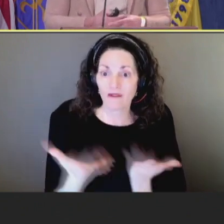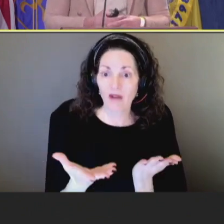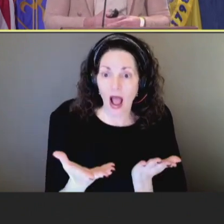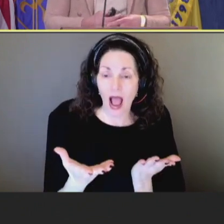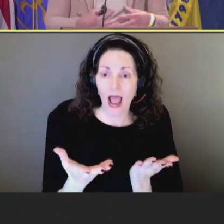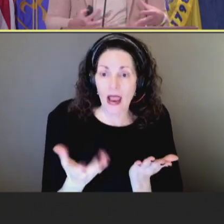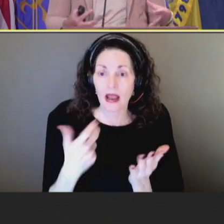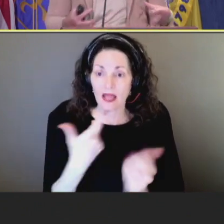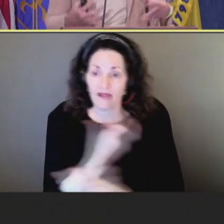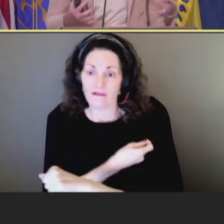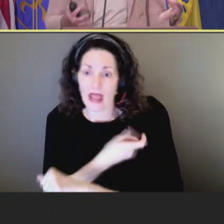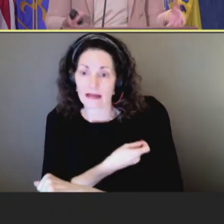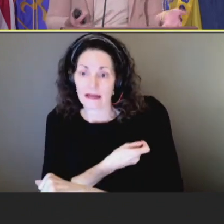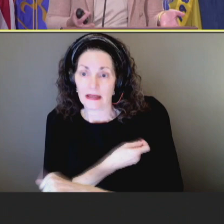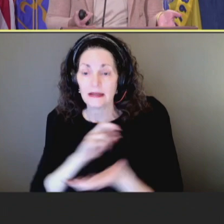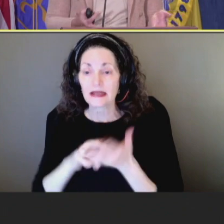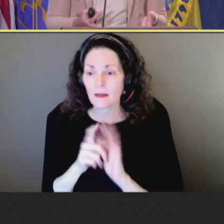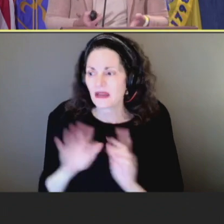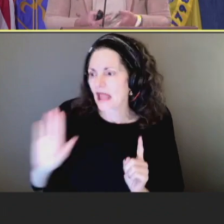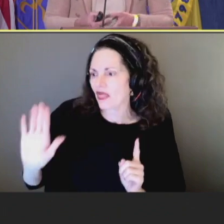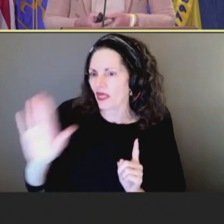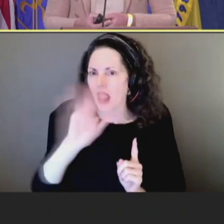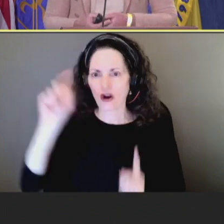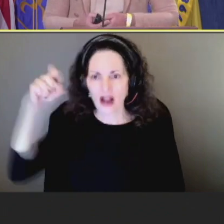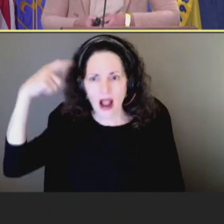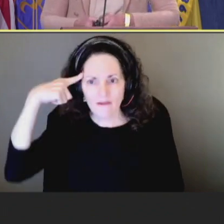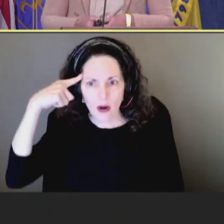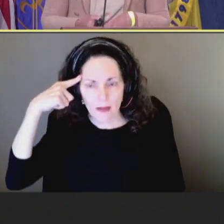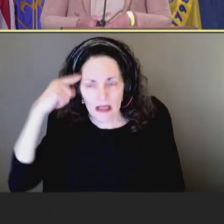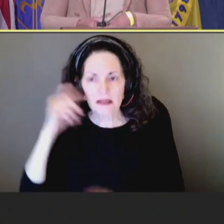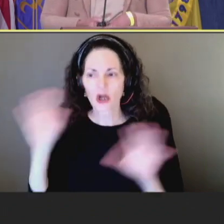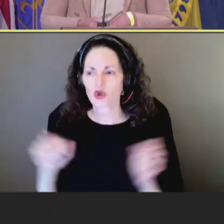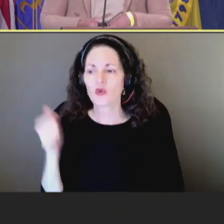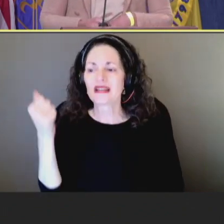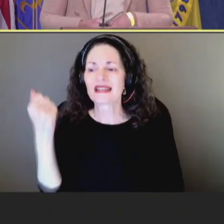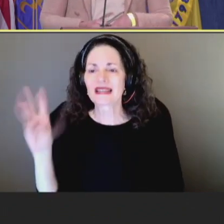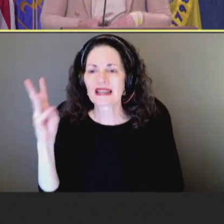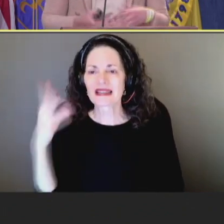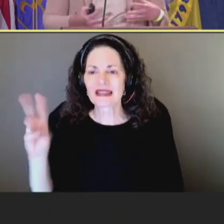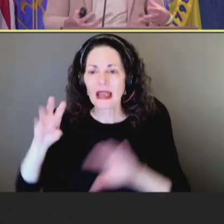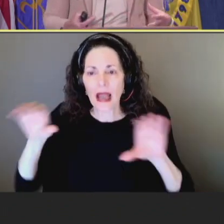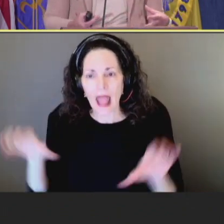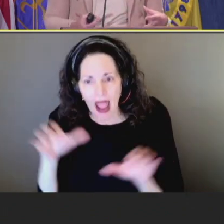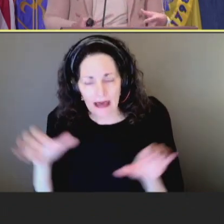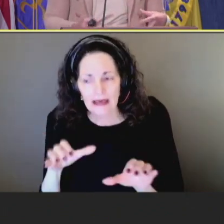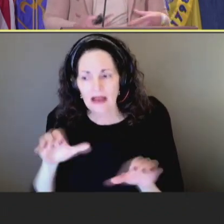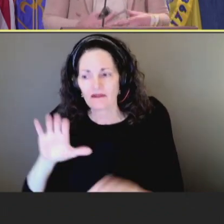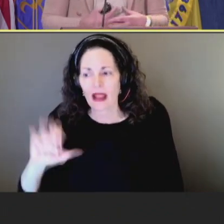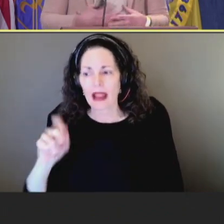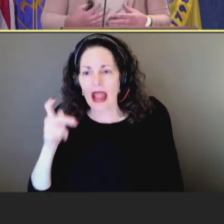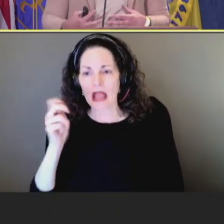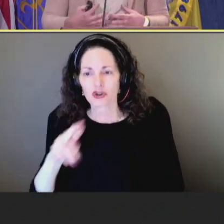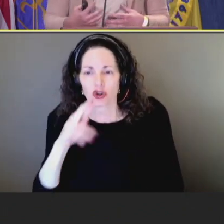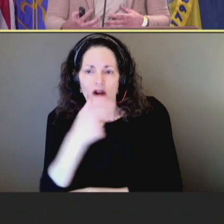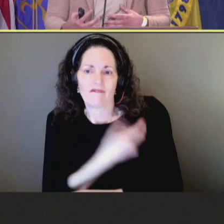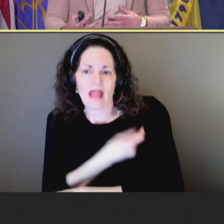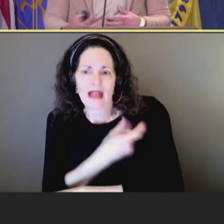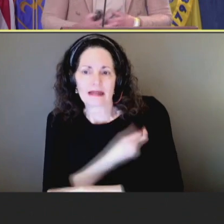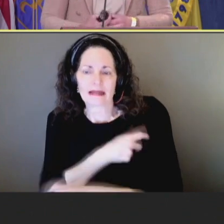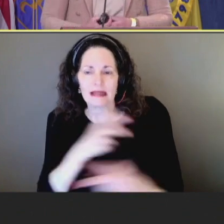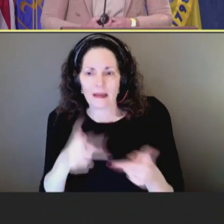is providing these 16 active cancer vaccine sites, and they're helping to refer and enroll patients.